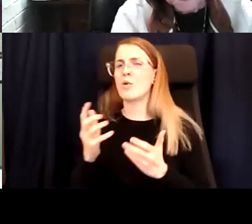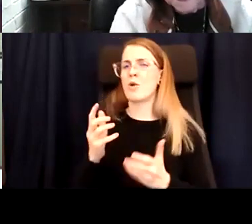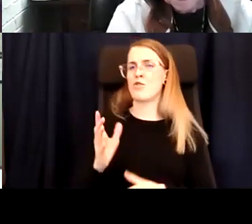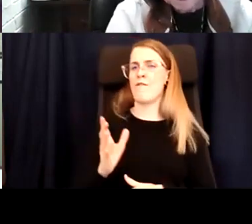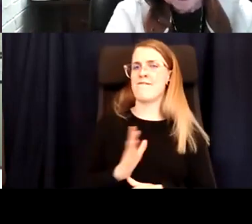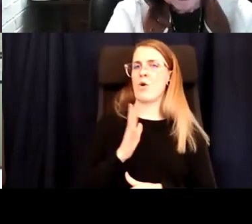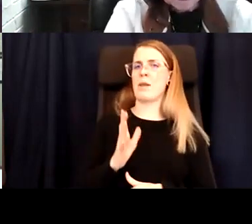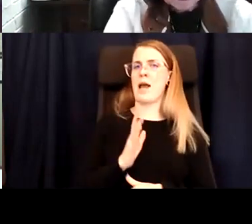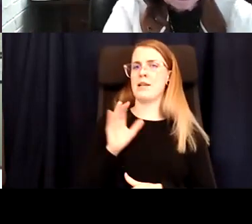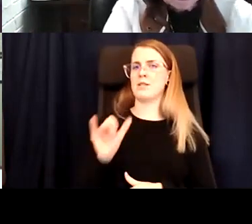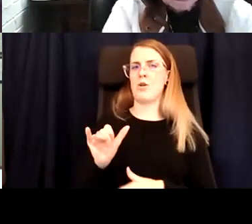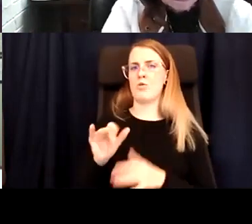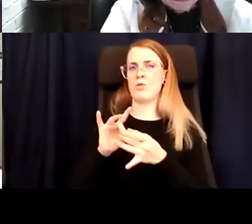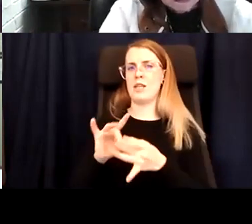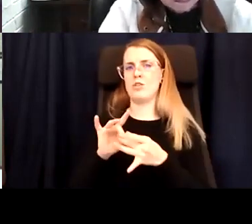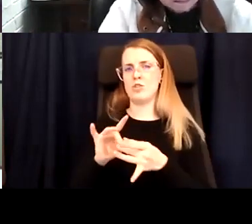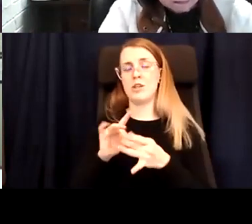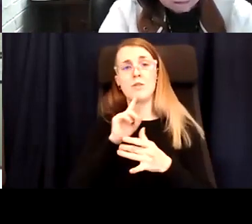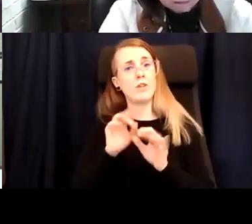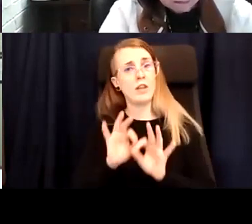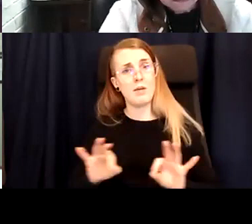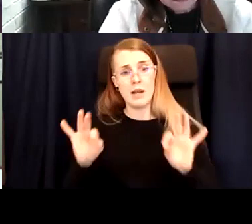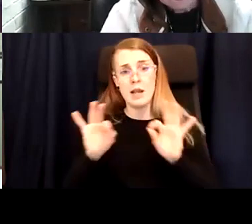have been very important for the rural folks.